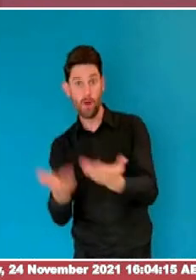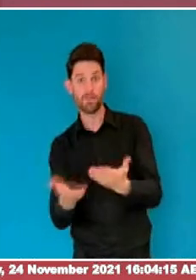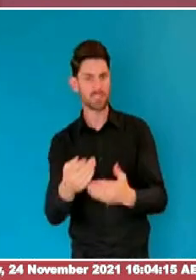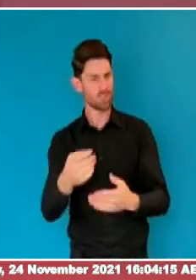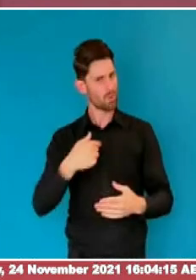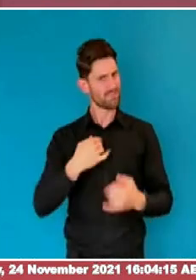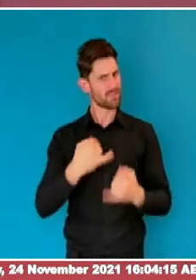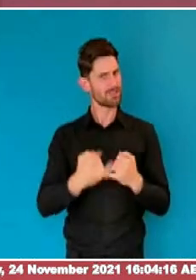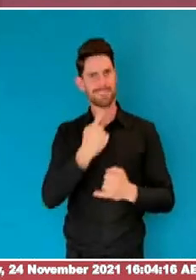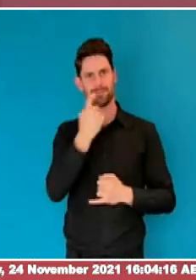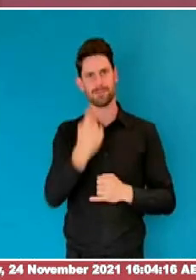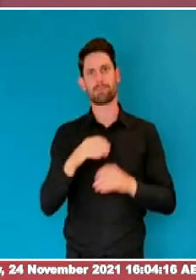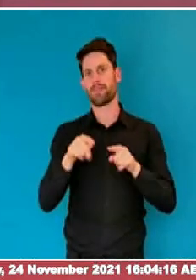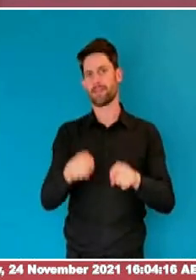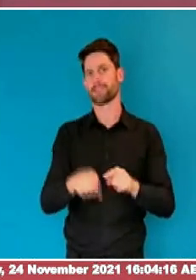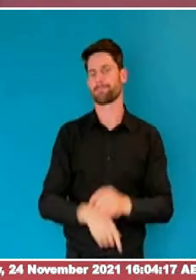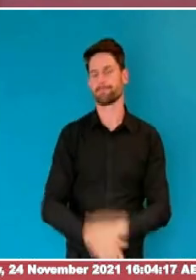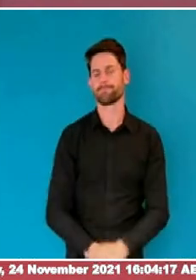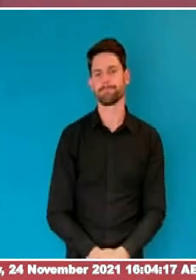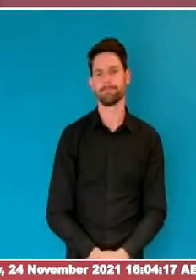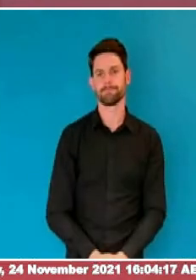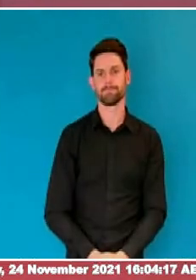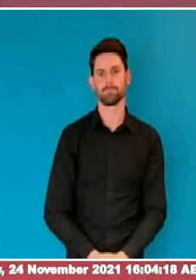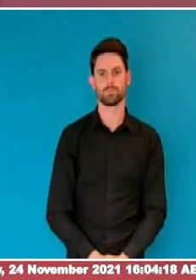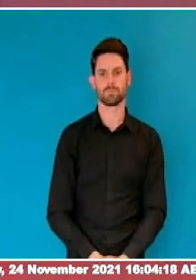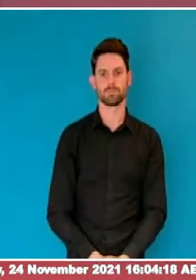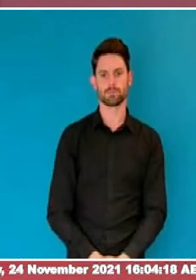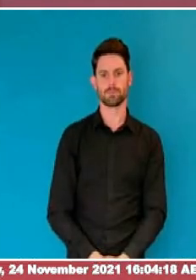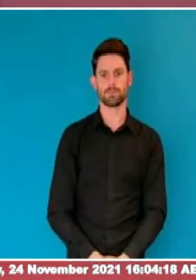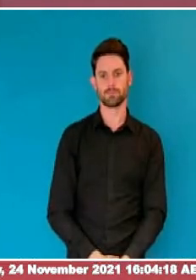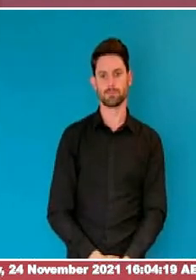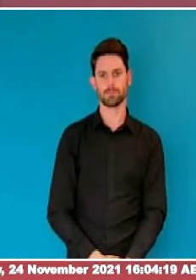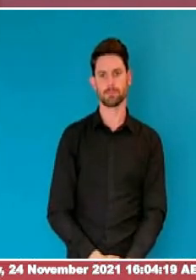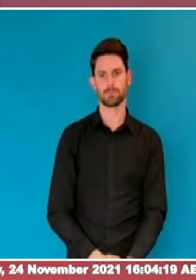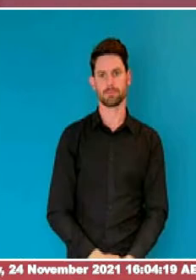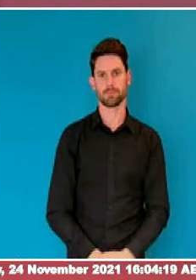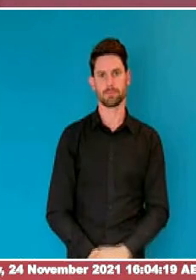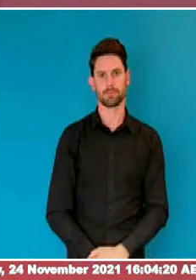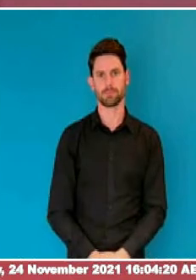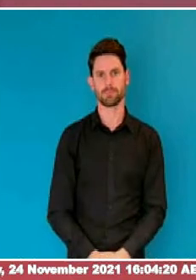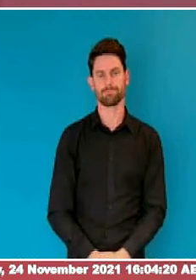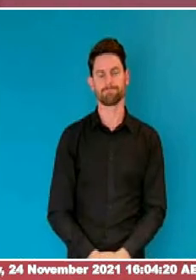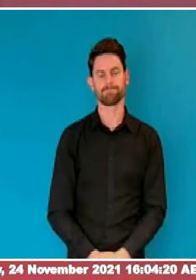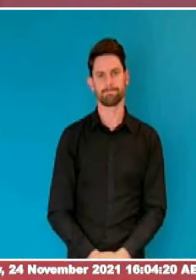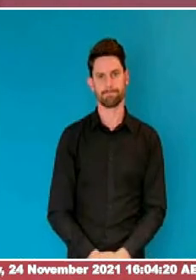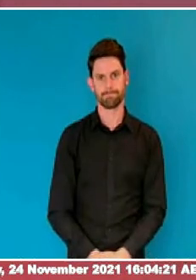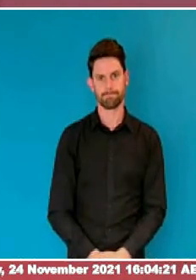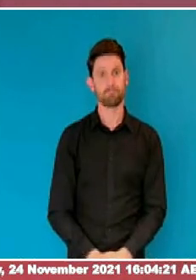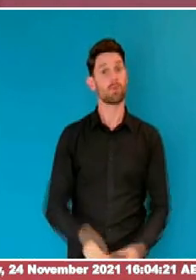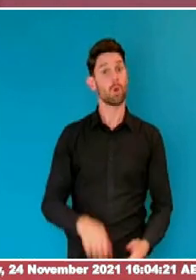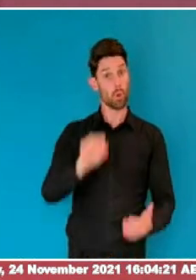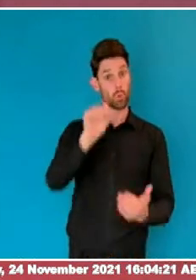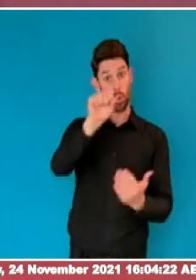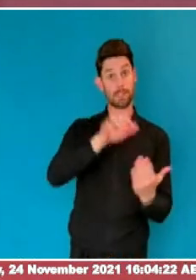You have addressed in your statement employment adjustments which I